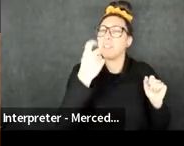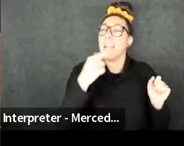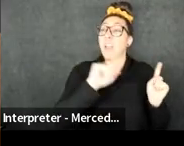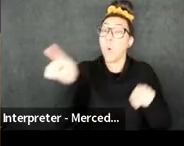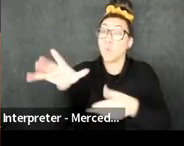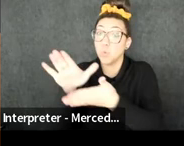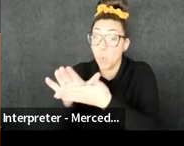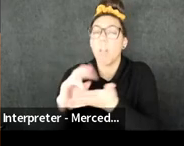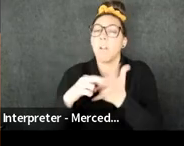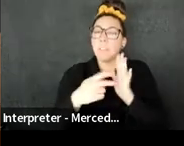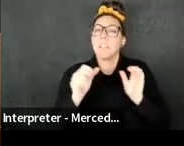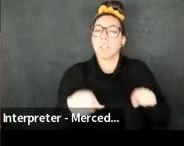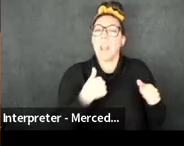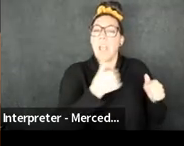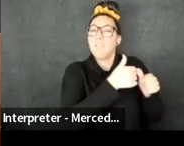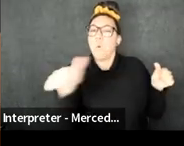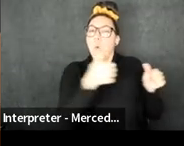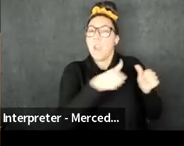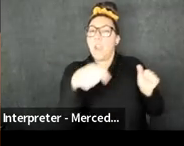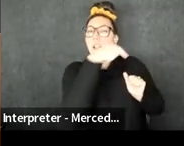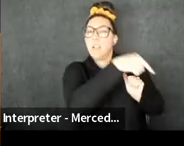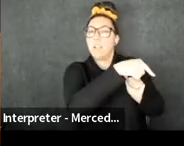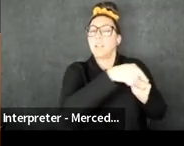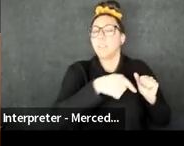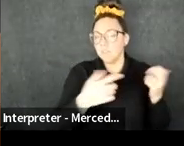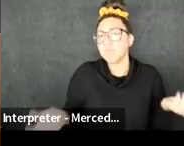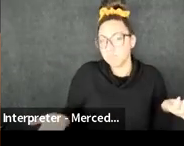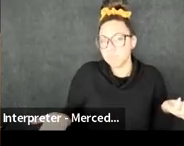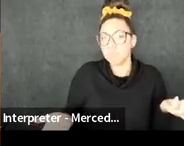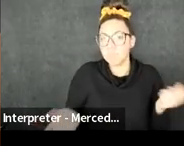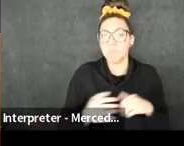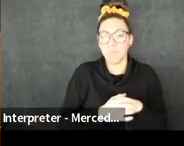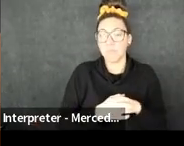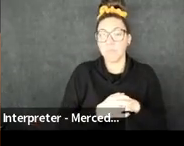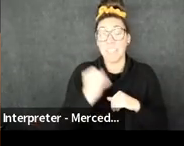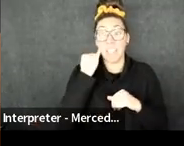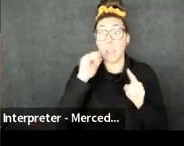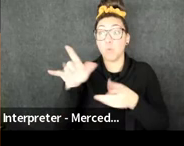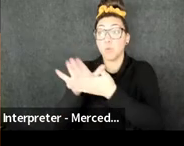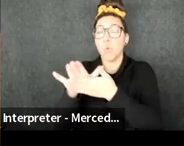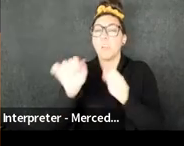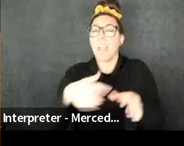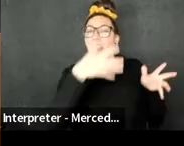Opposed to having geography to go to school and get away from that. And so for me, I used to kind of in the school way or an excuse